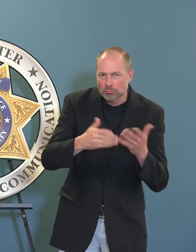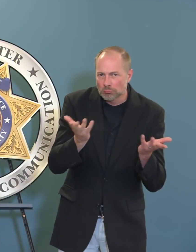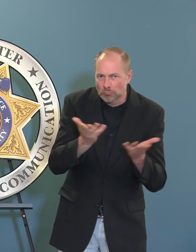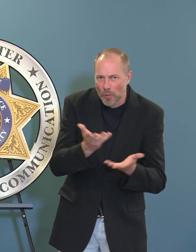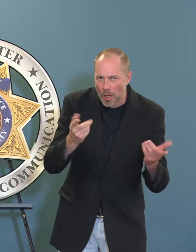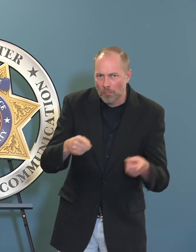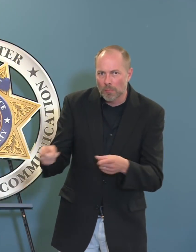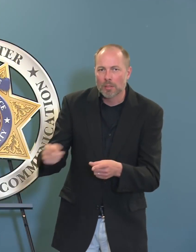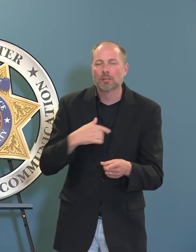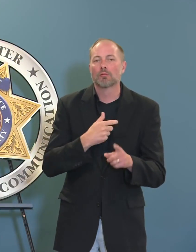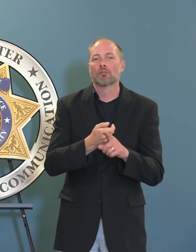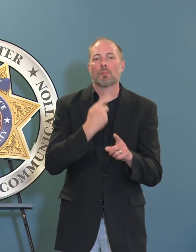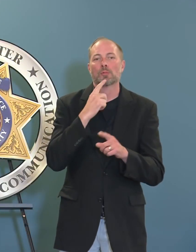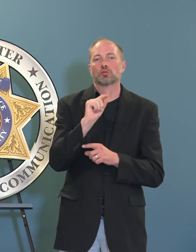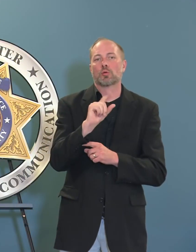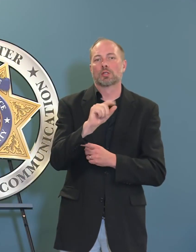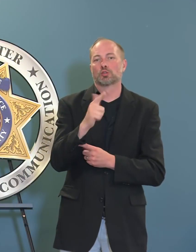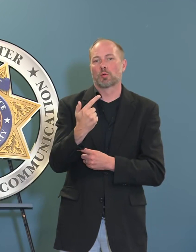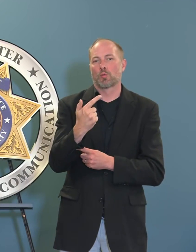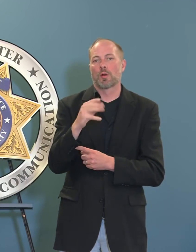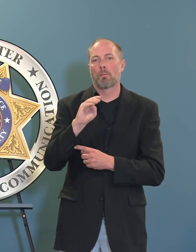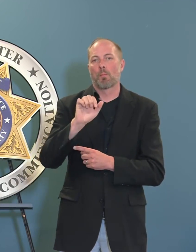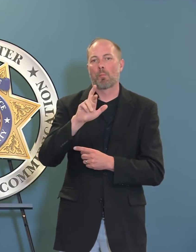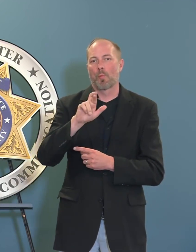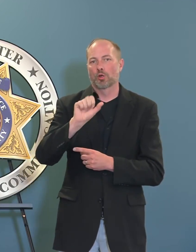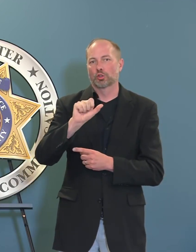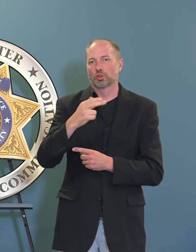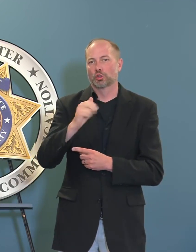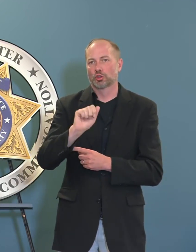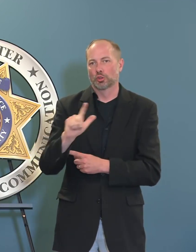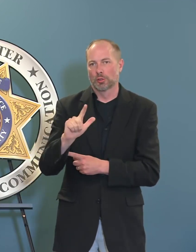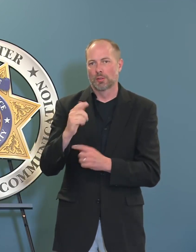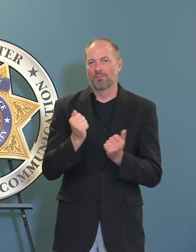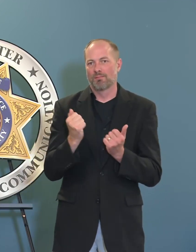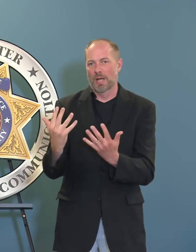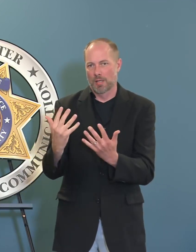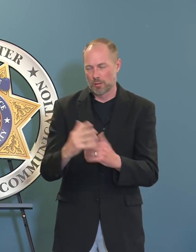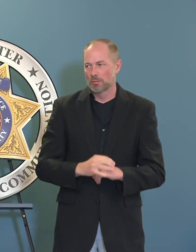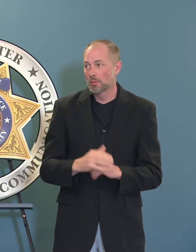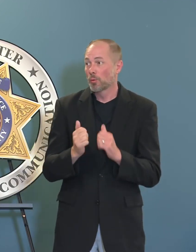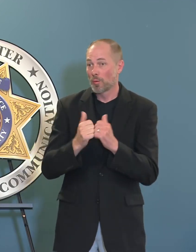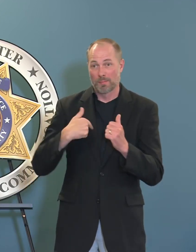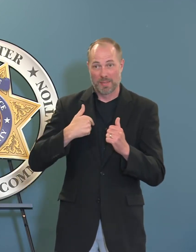OF SUPERIOR AND LOUISVILLE. NOW WE MAY LEARN OF A CAUSE. BOULDER COUNTY SHERIFF CURTIS JOHNSON AND THE DISTRICT